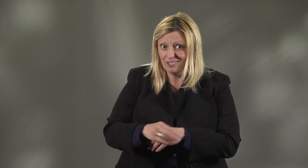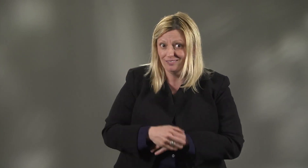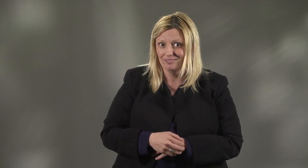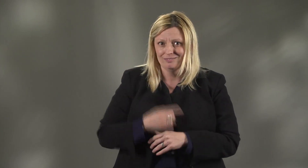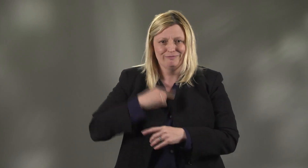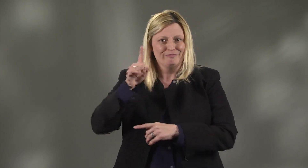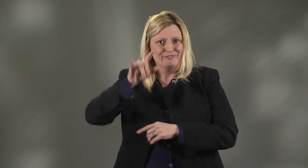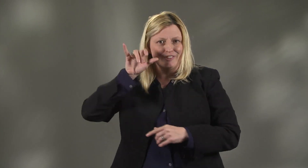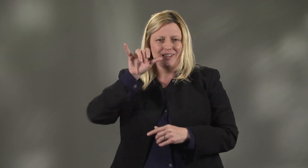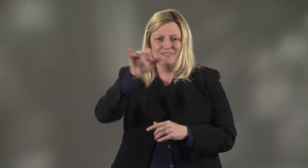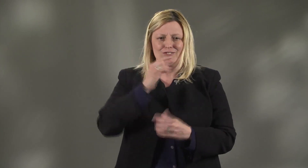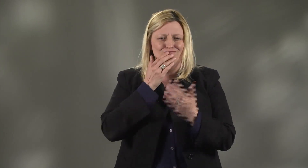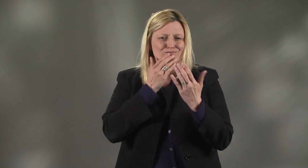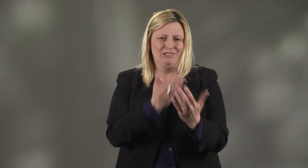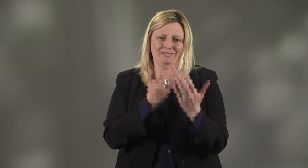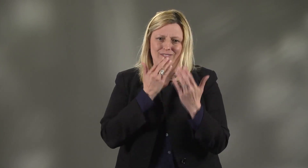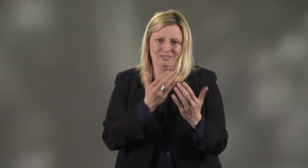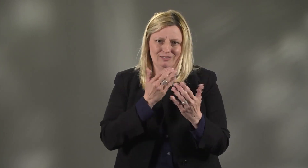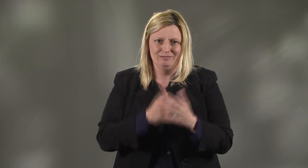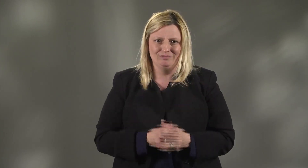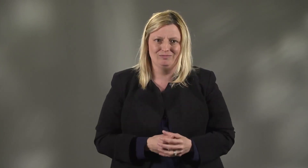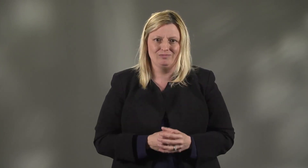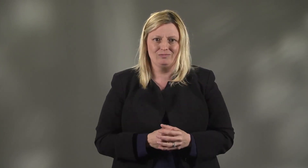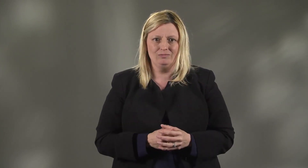He was absolutely right and I am forever grateful.